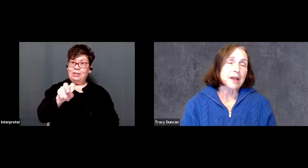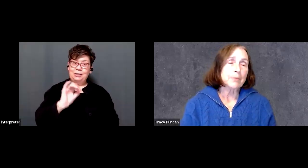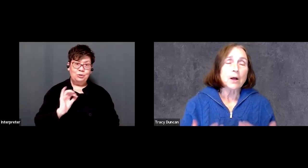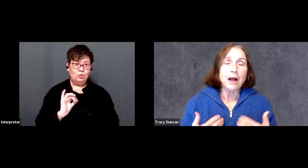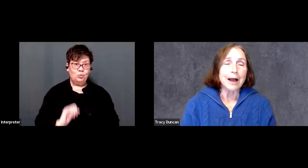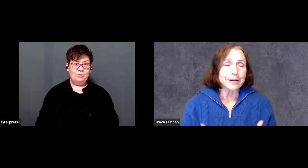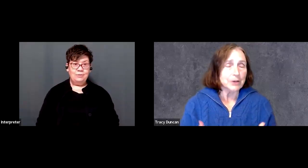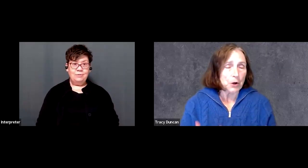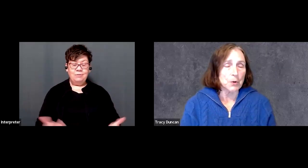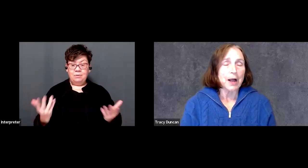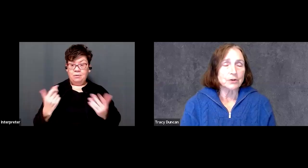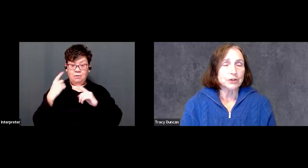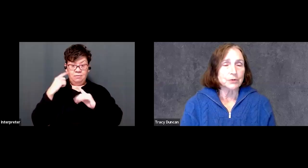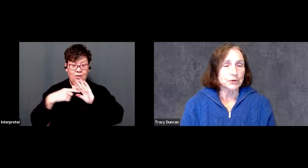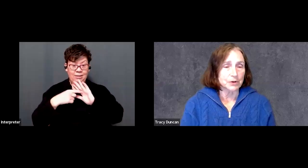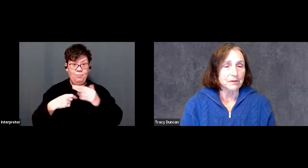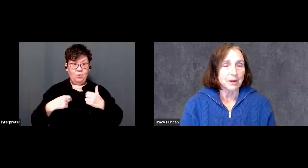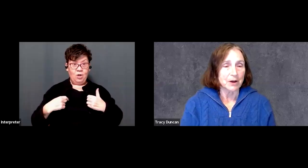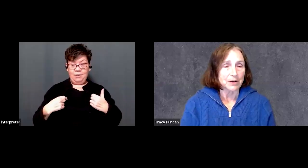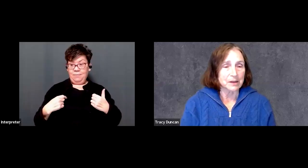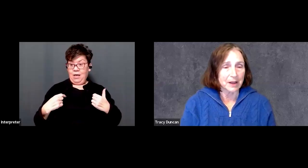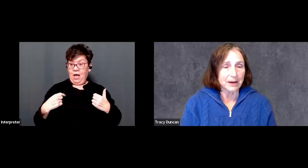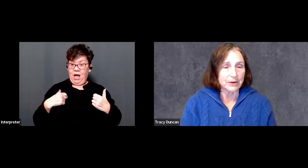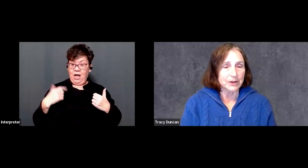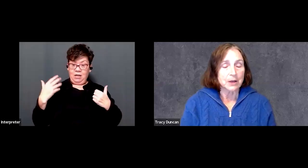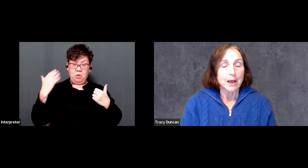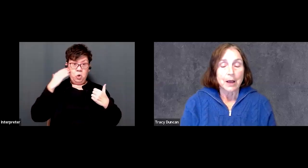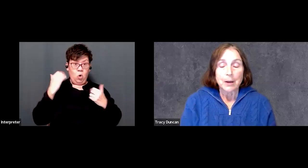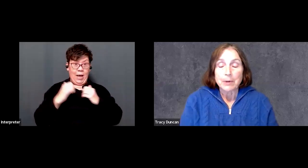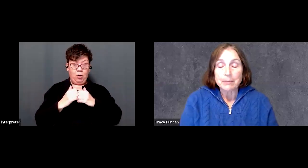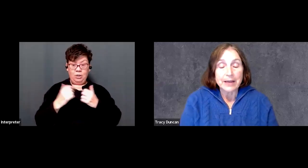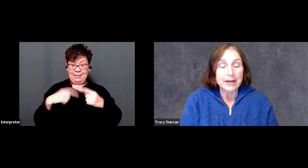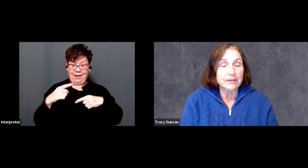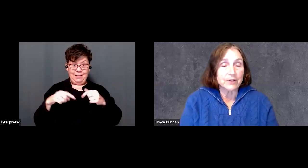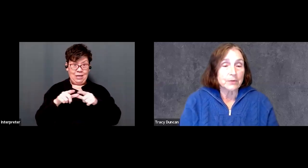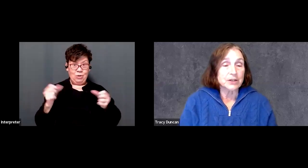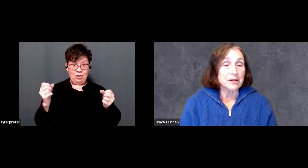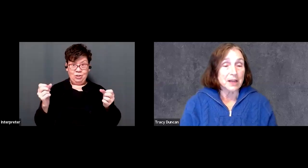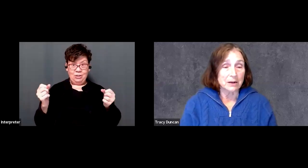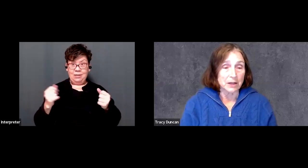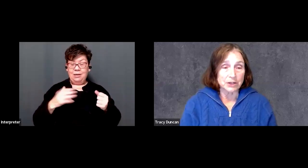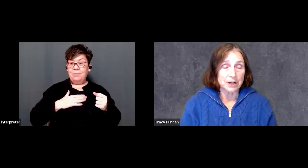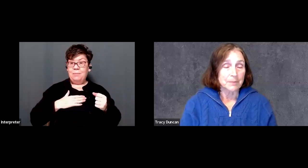For example, I know how to use American Sign Language, but my native language is English.